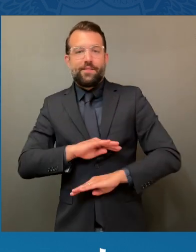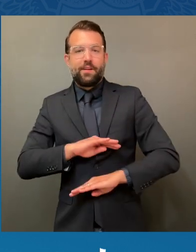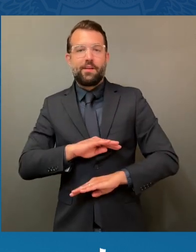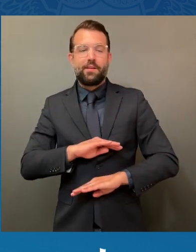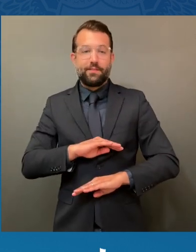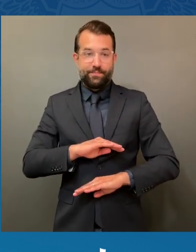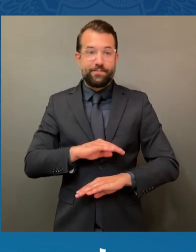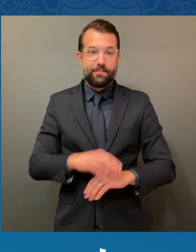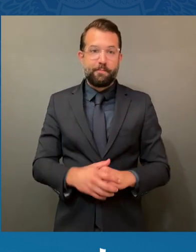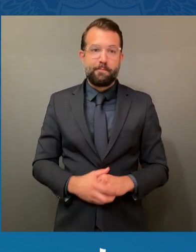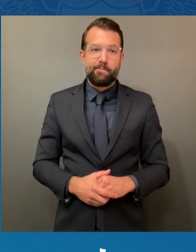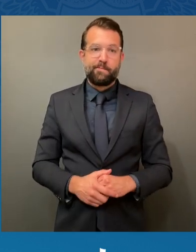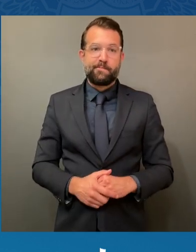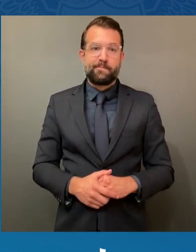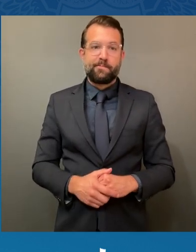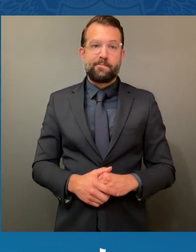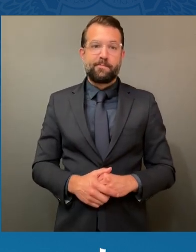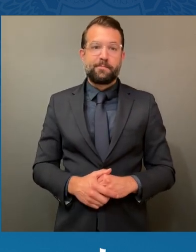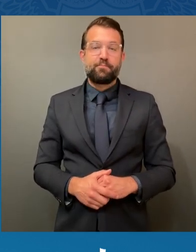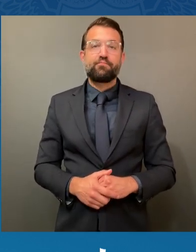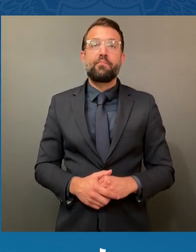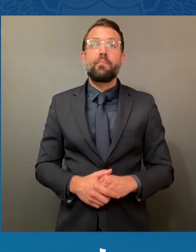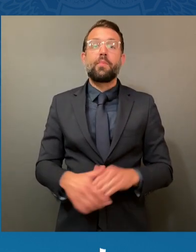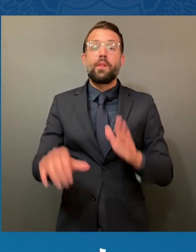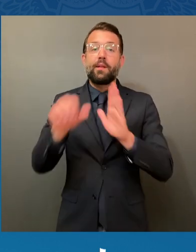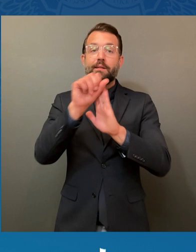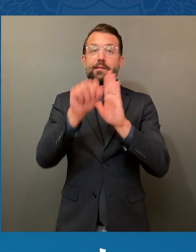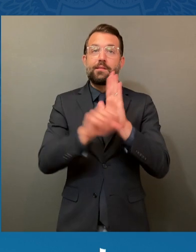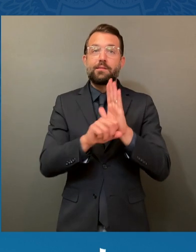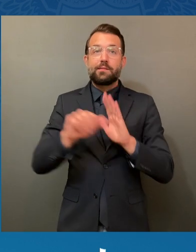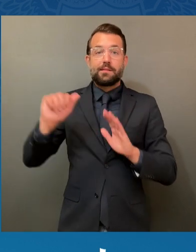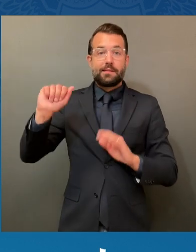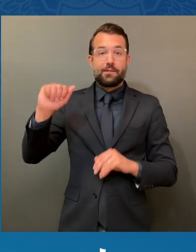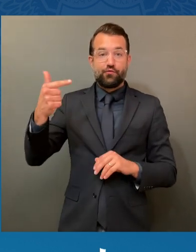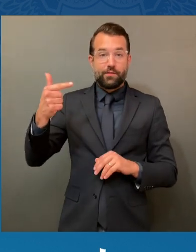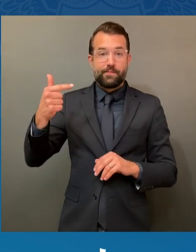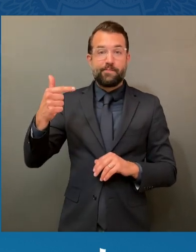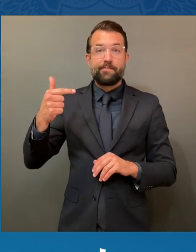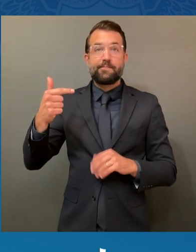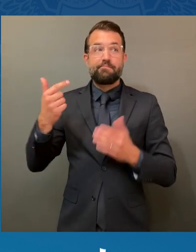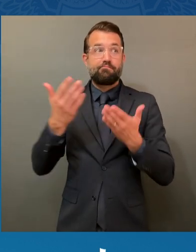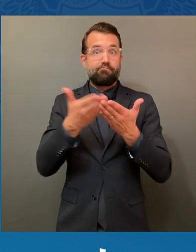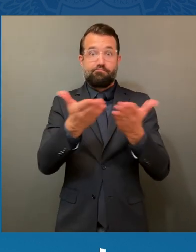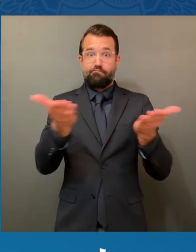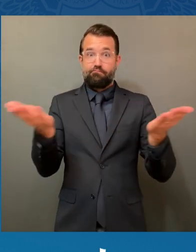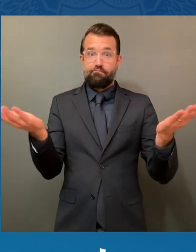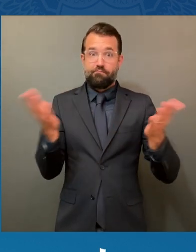As state attorneys general, you play an essential role in protecting the consumers of our nation --